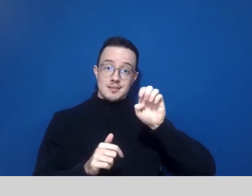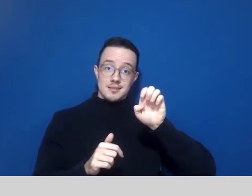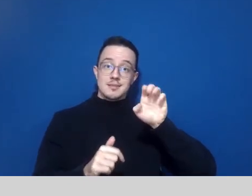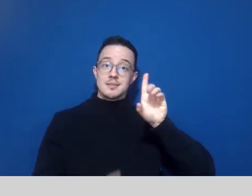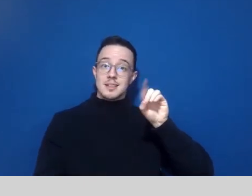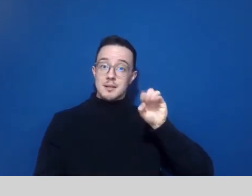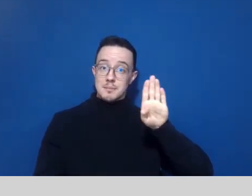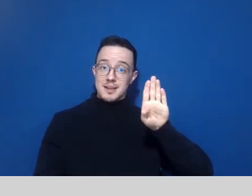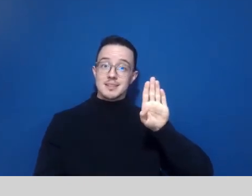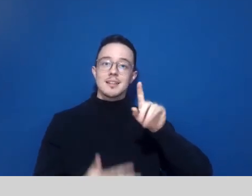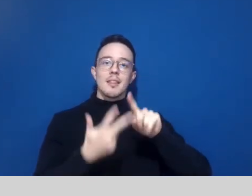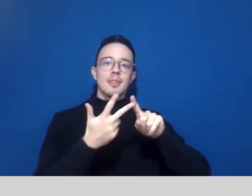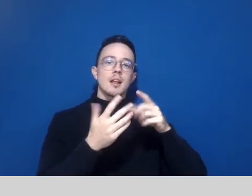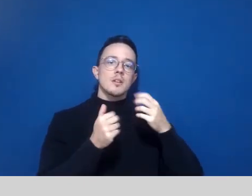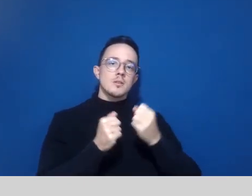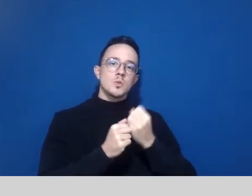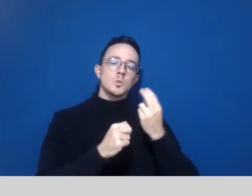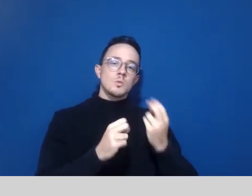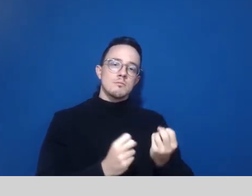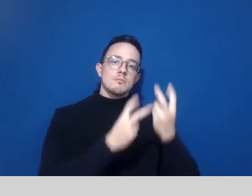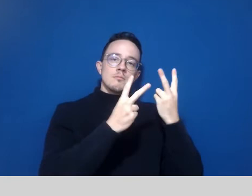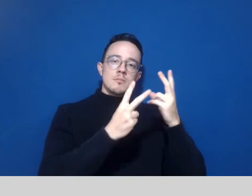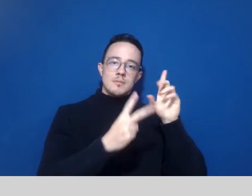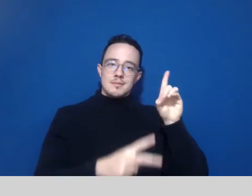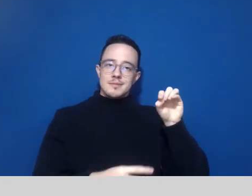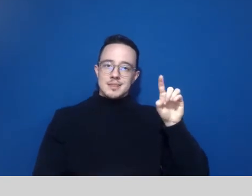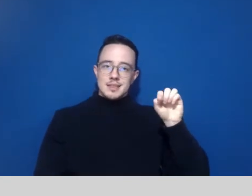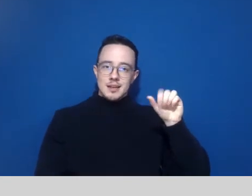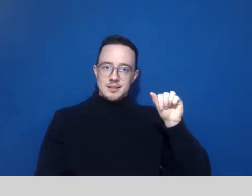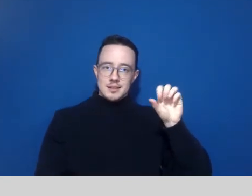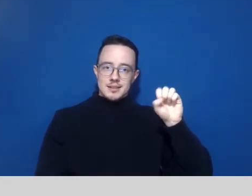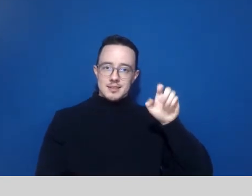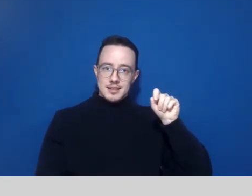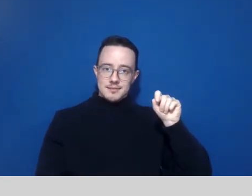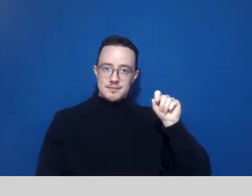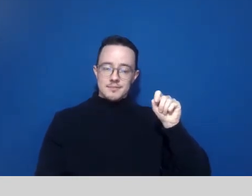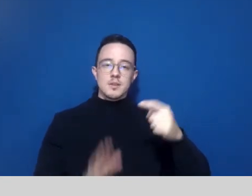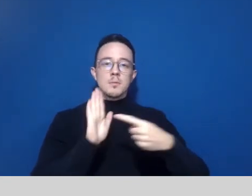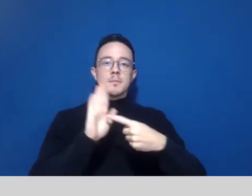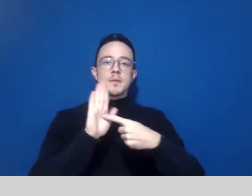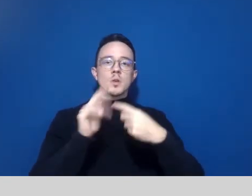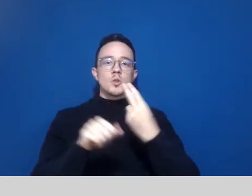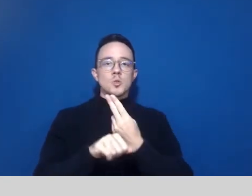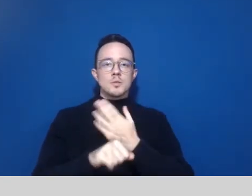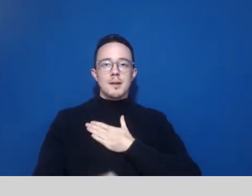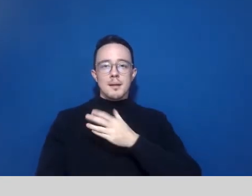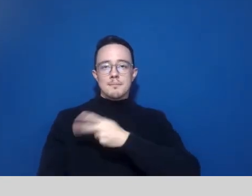and start doing interesting things against them. So I will give you a a demonstration of my personal Dog Sheep instance,